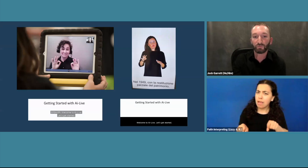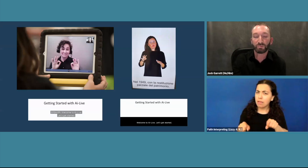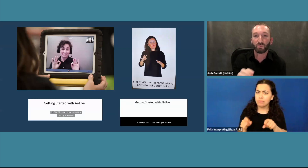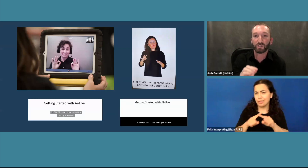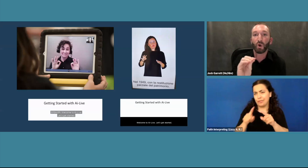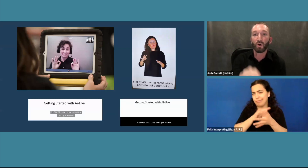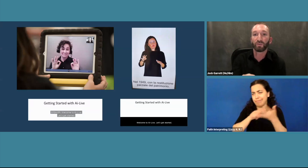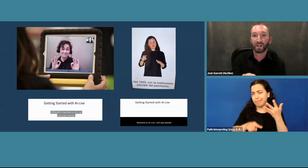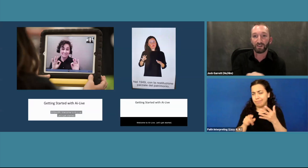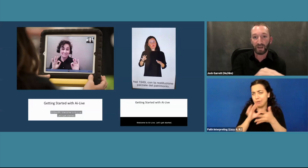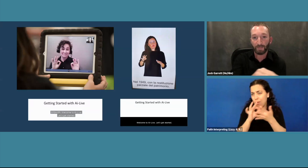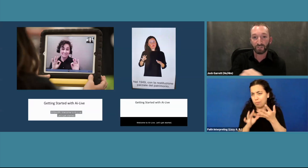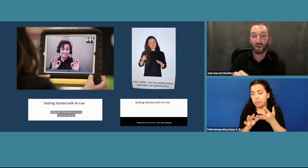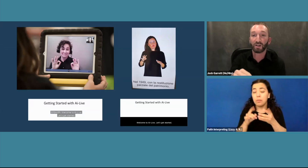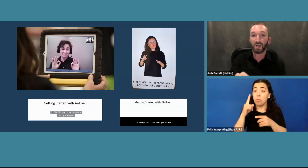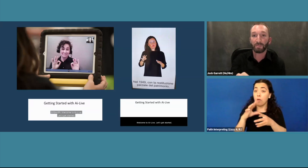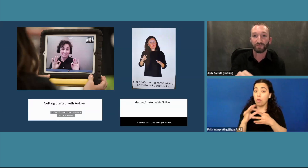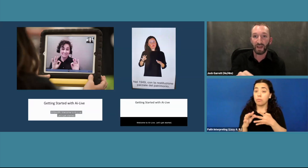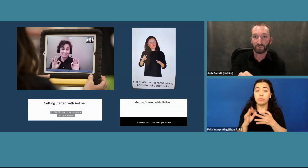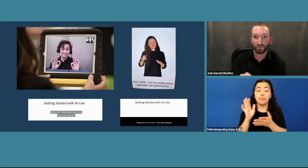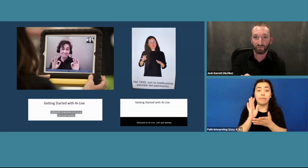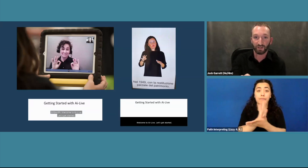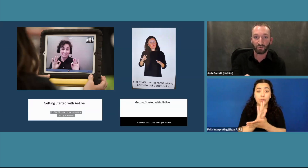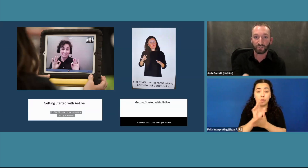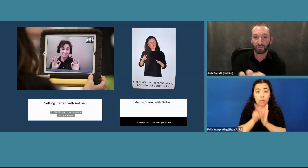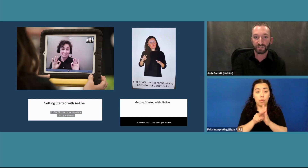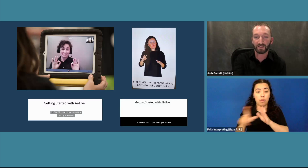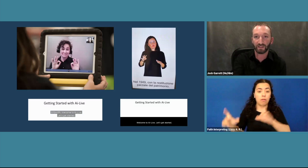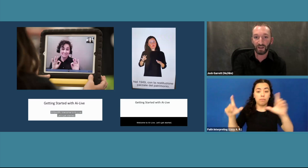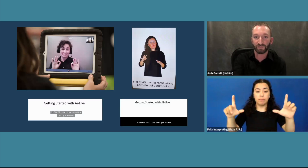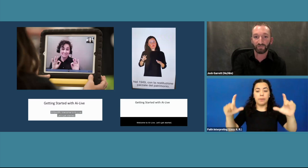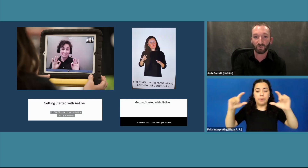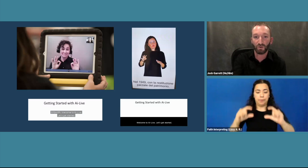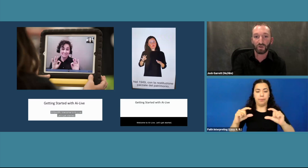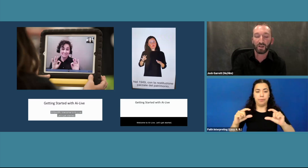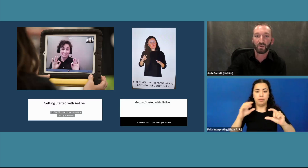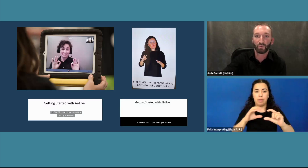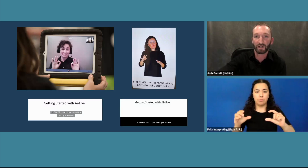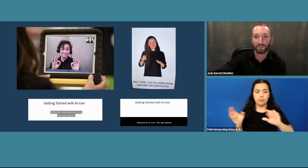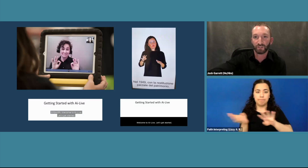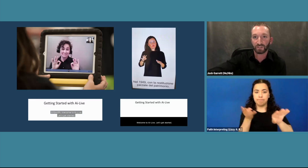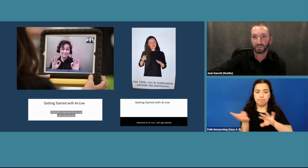One will be where you overlay your captions on top of the actual video, which you'll see in the left photo, where it's just